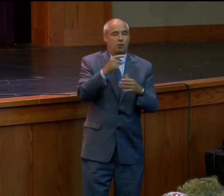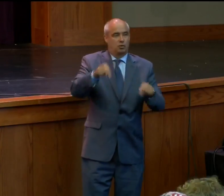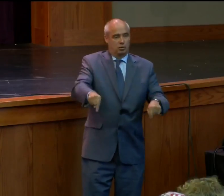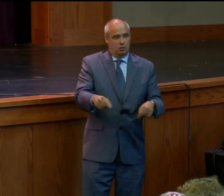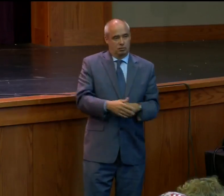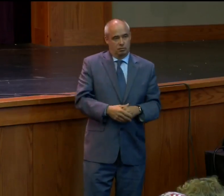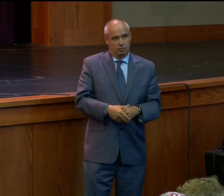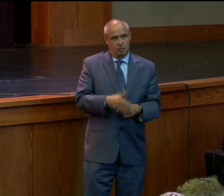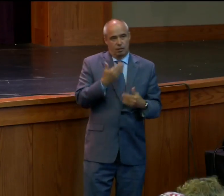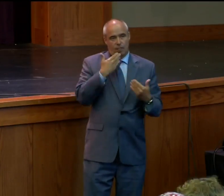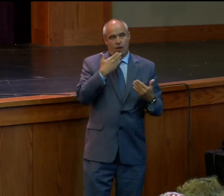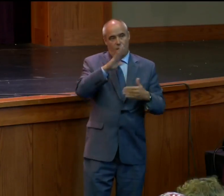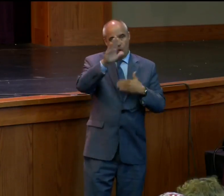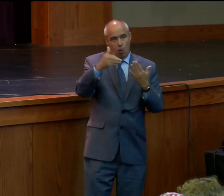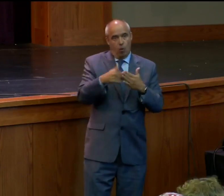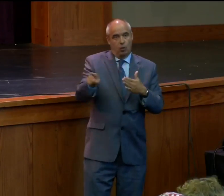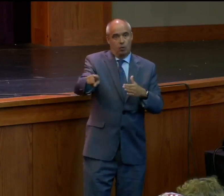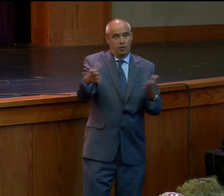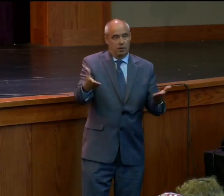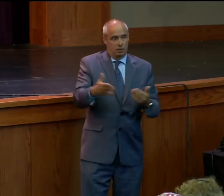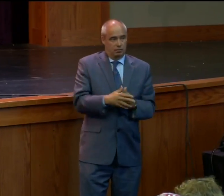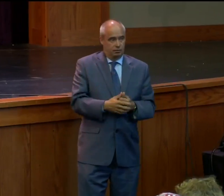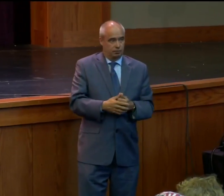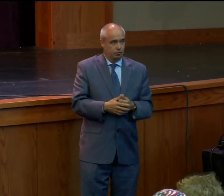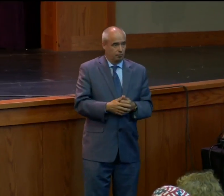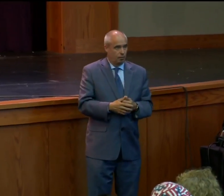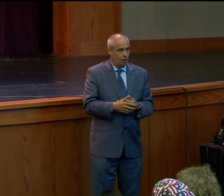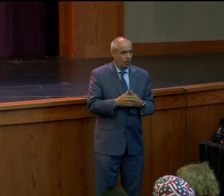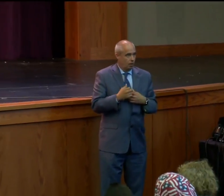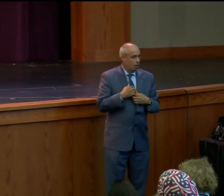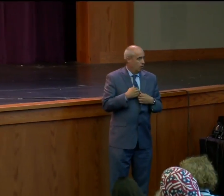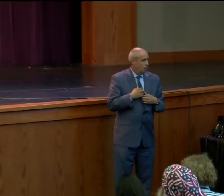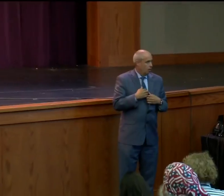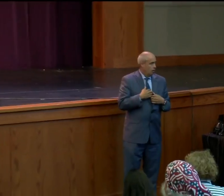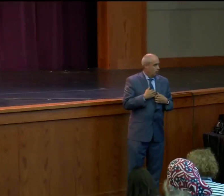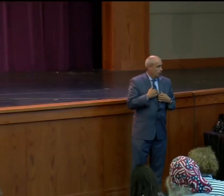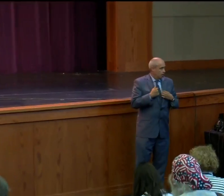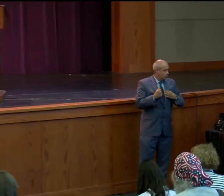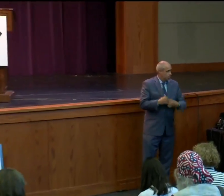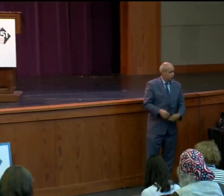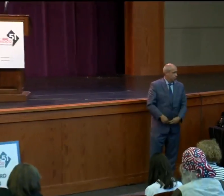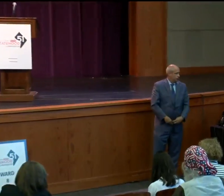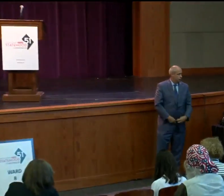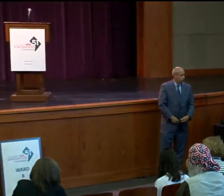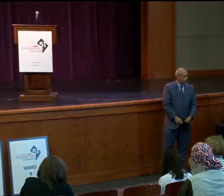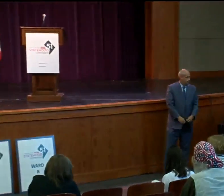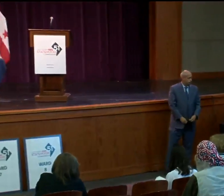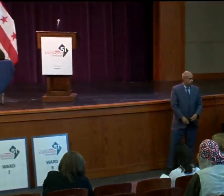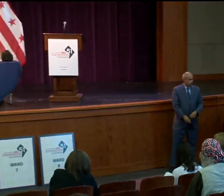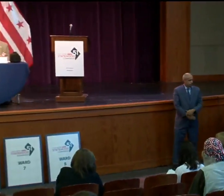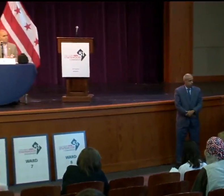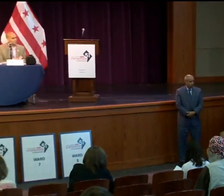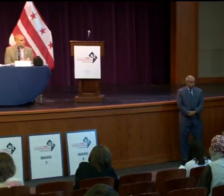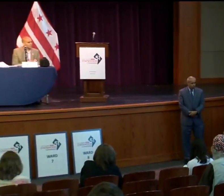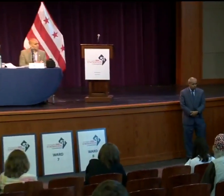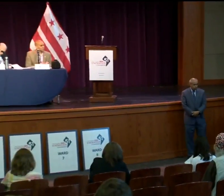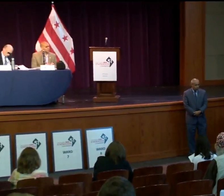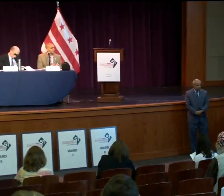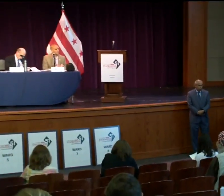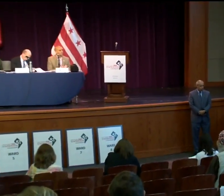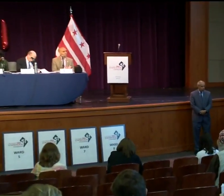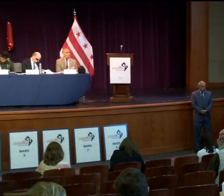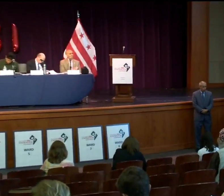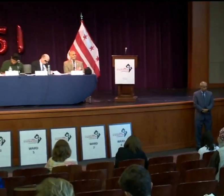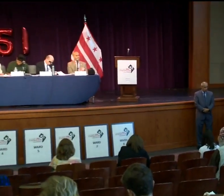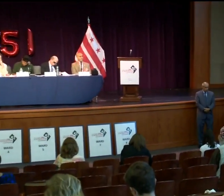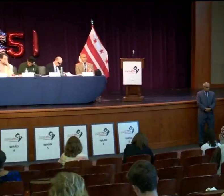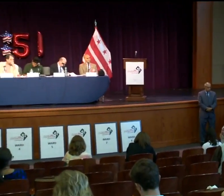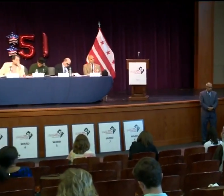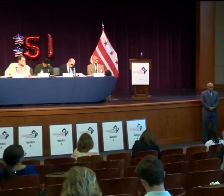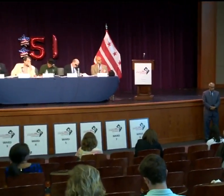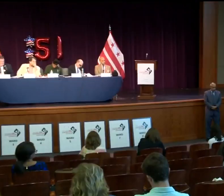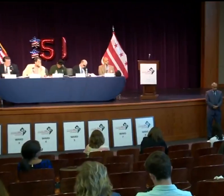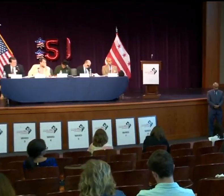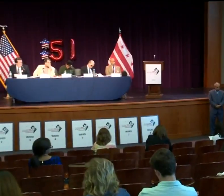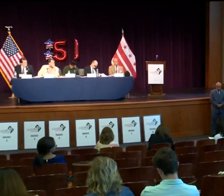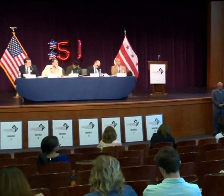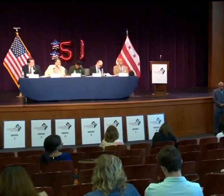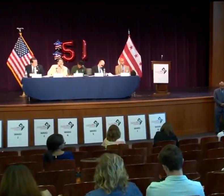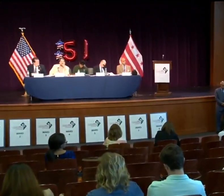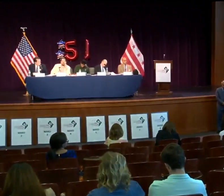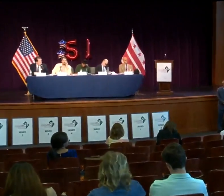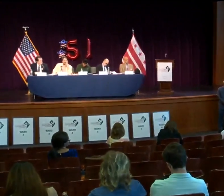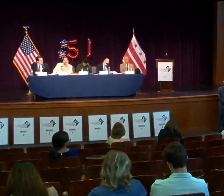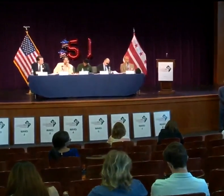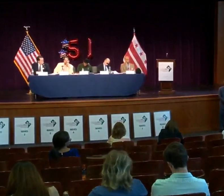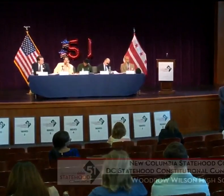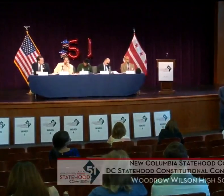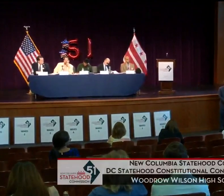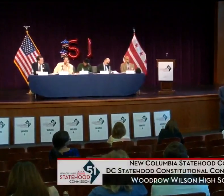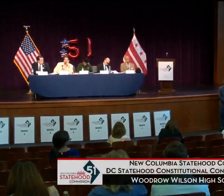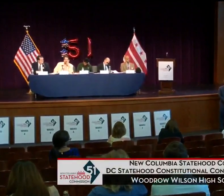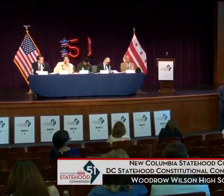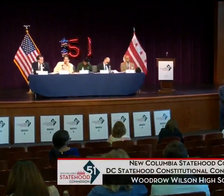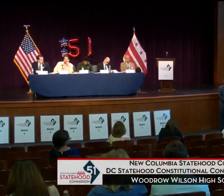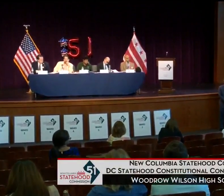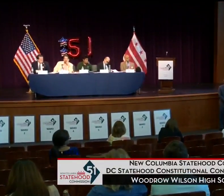AND THANK YOU ALL FOR BEING HERE!